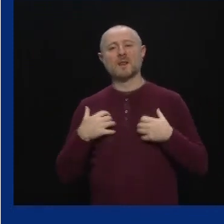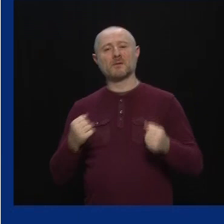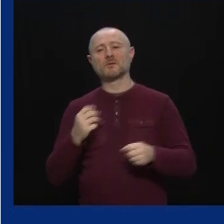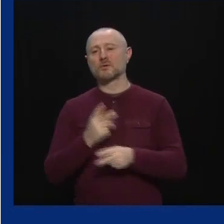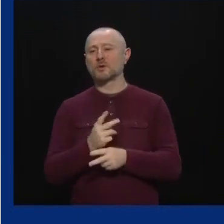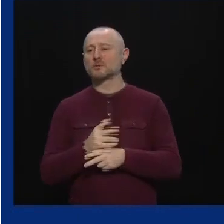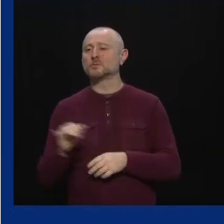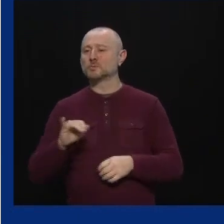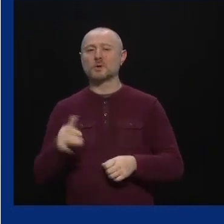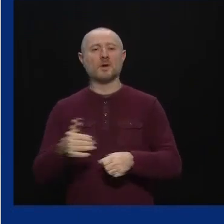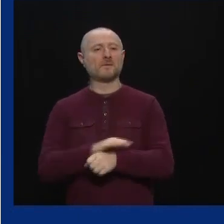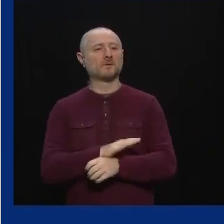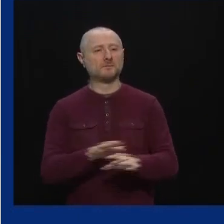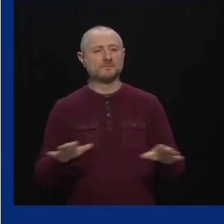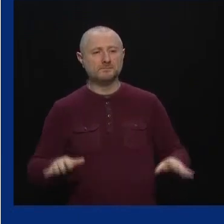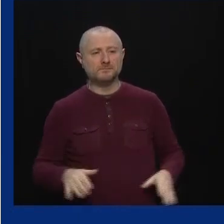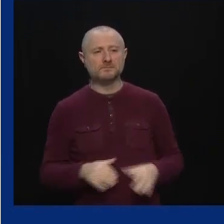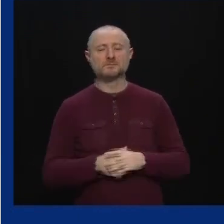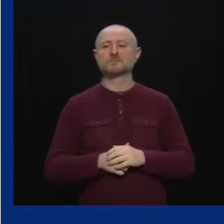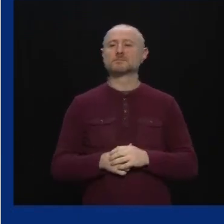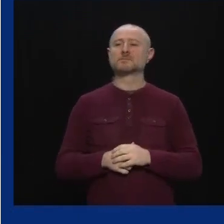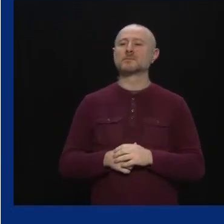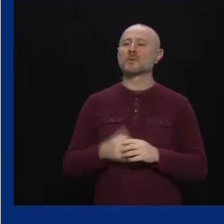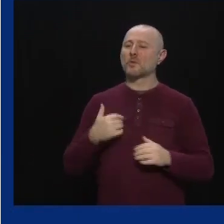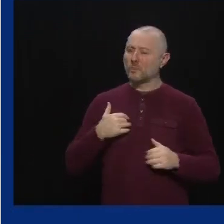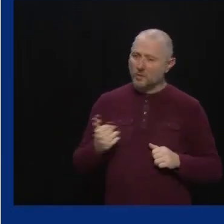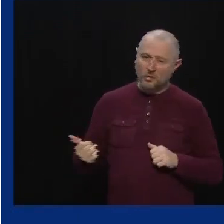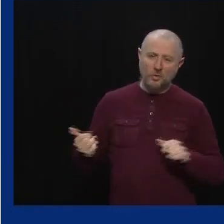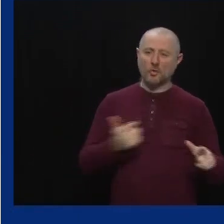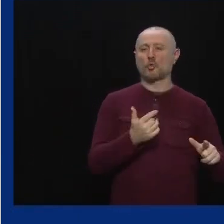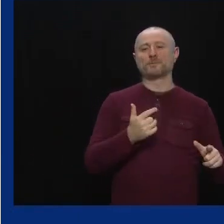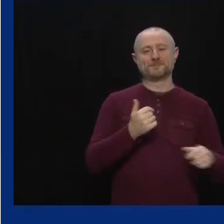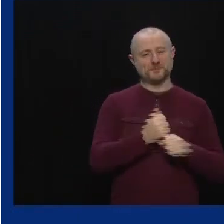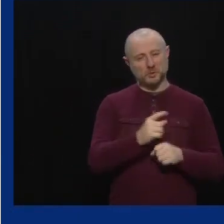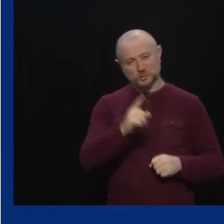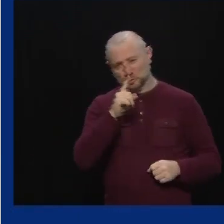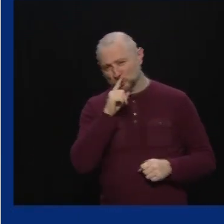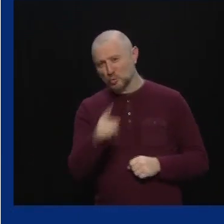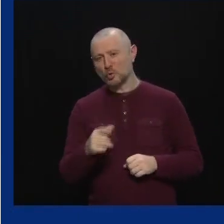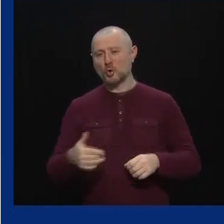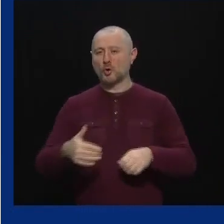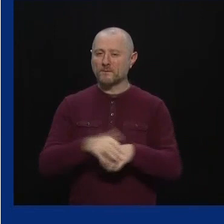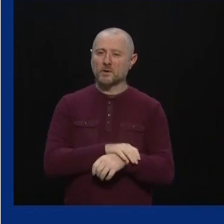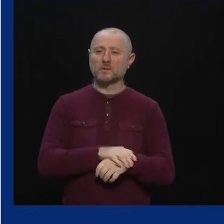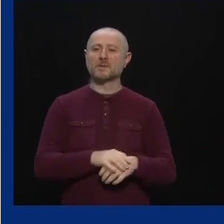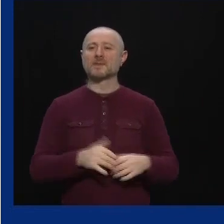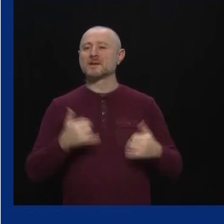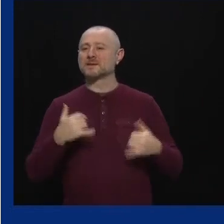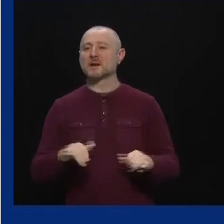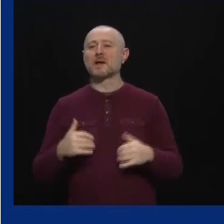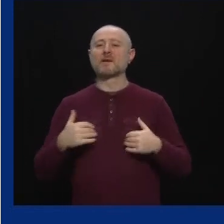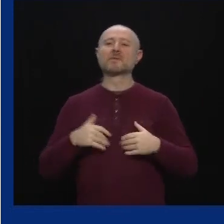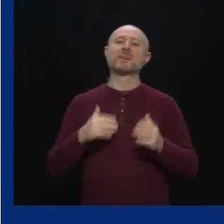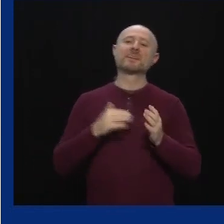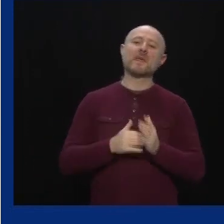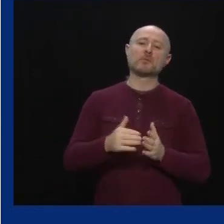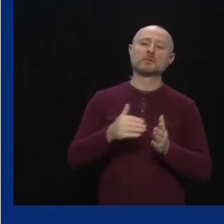BUT IT'S ALSO VERY IMPORTANT THAT EVERY NEW YORKER WHO'S COVERAGE. WE WANT EVERY NEW YORKER COVERED